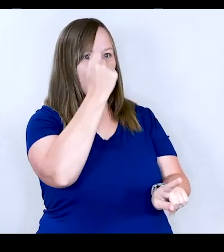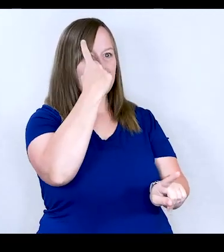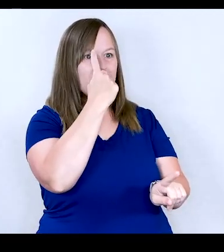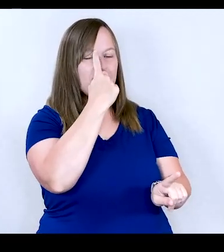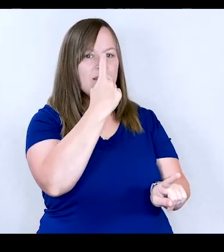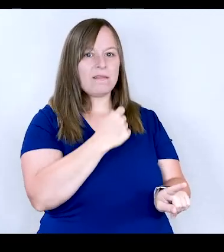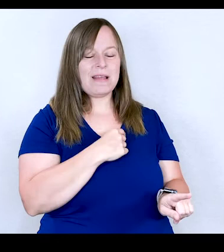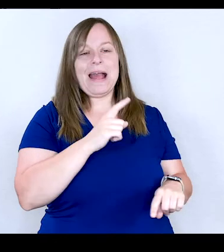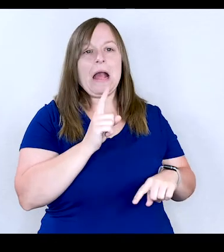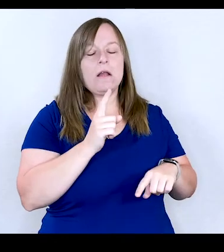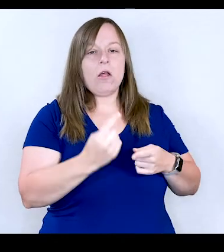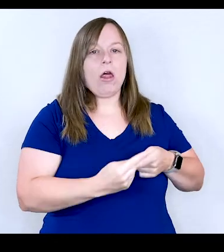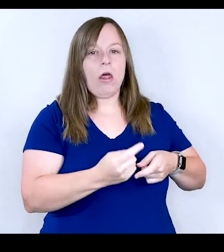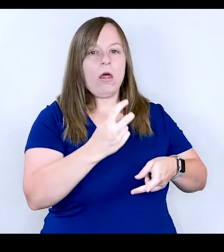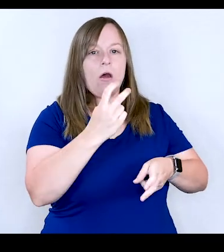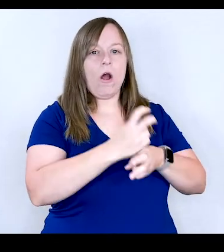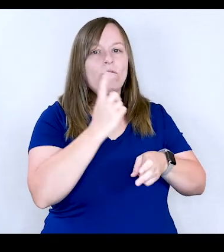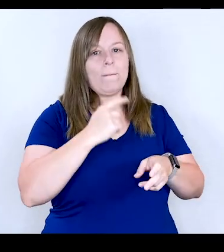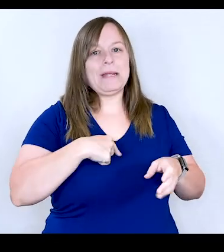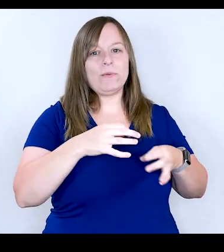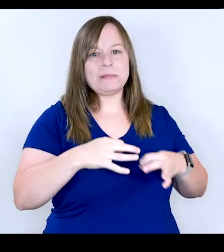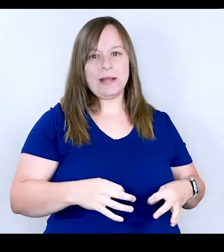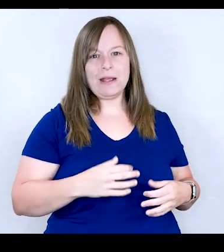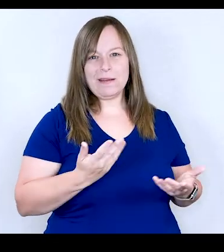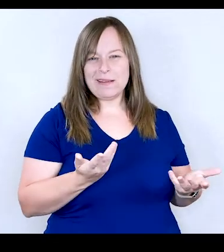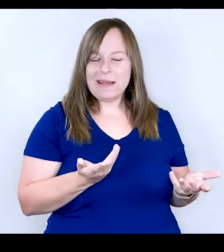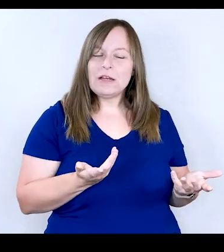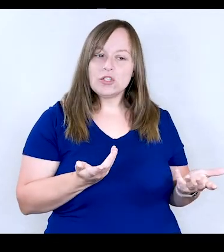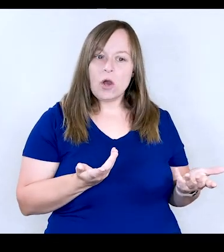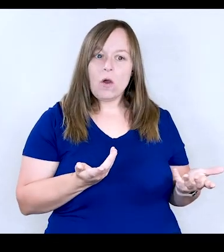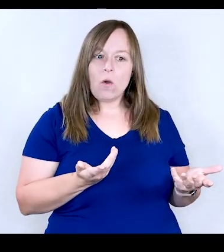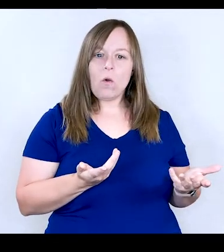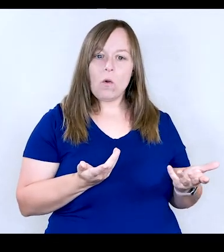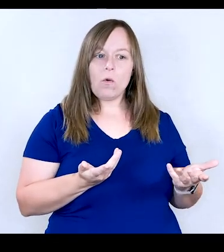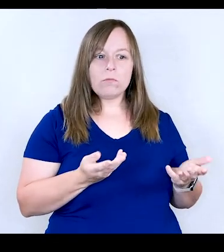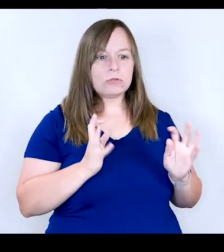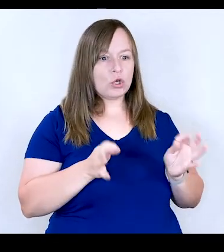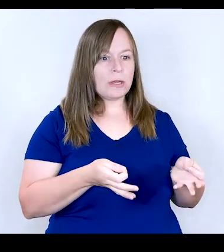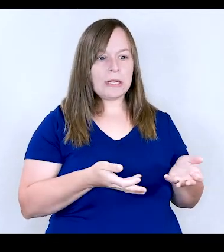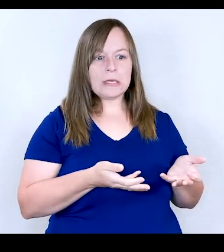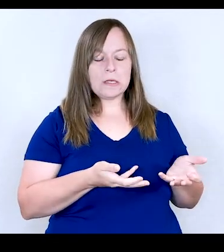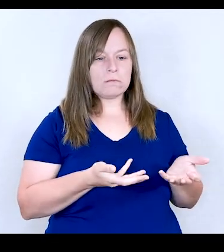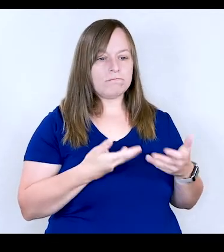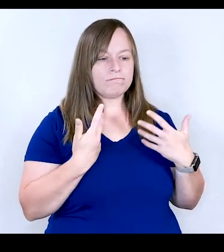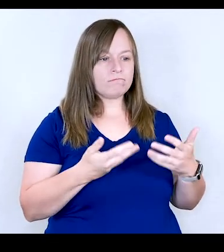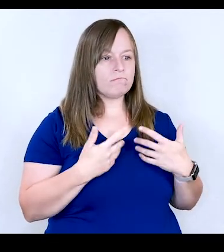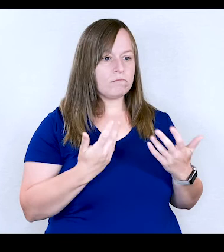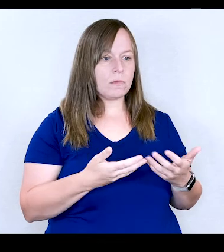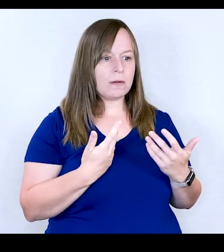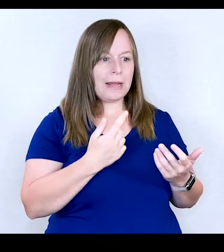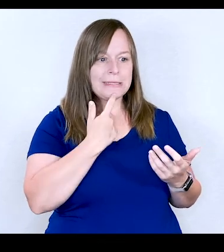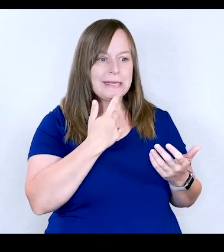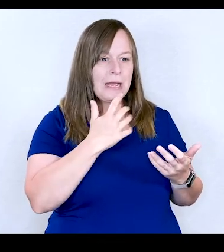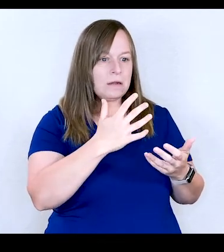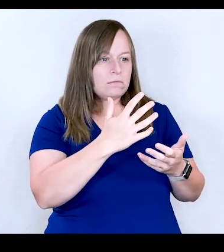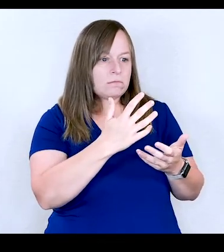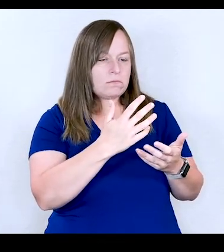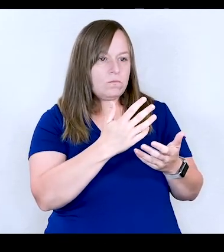very difficult me to explain, you know. But certainly I'd say get the word